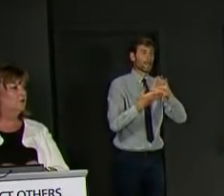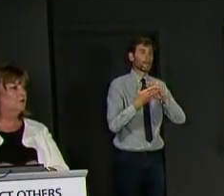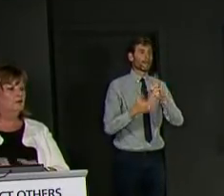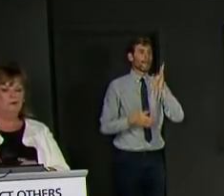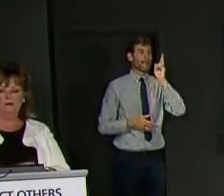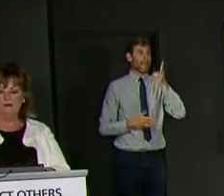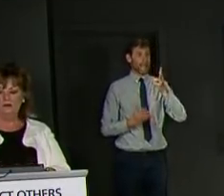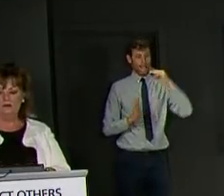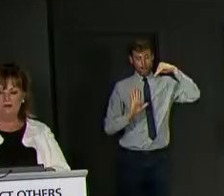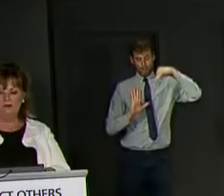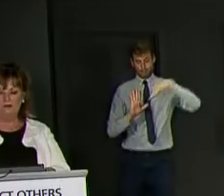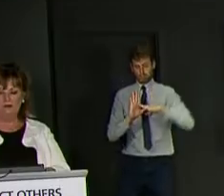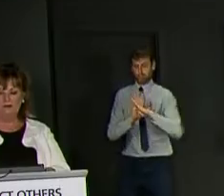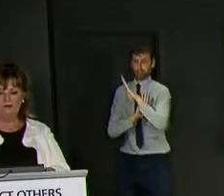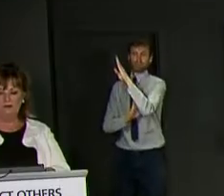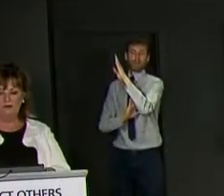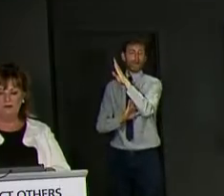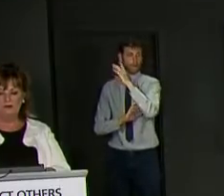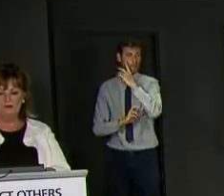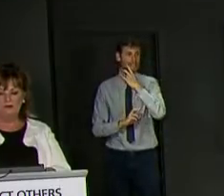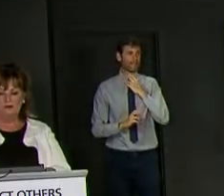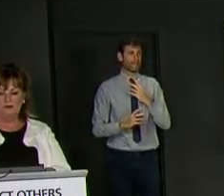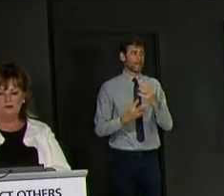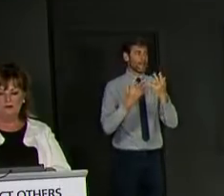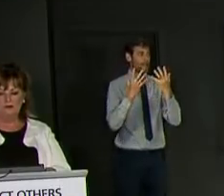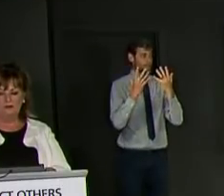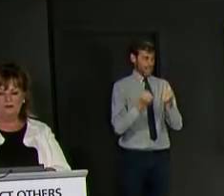necessarily a split opinion, but there is differences within the scientific community